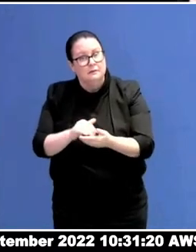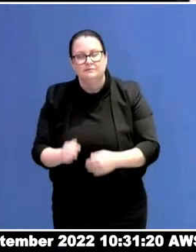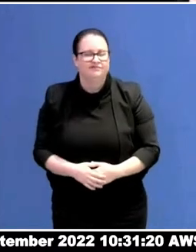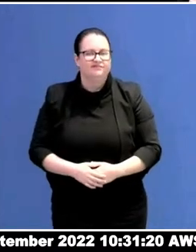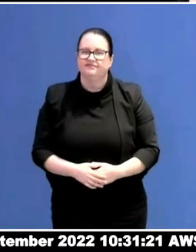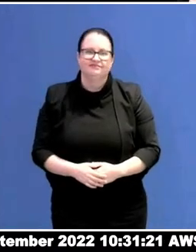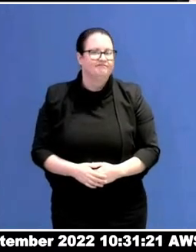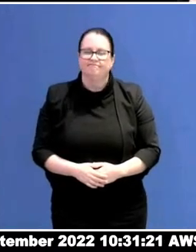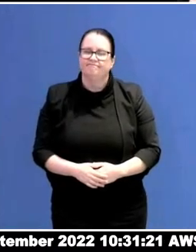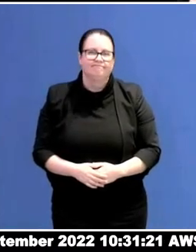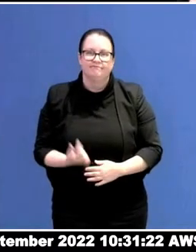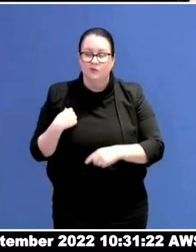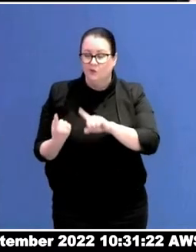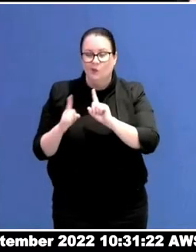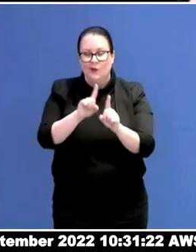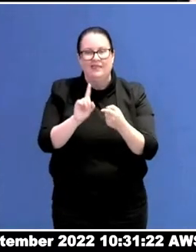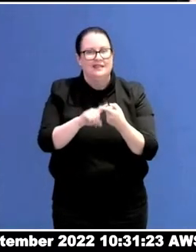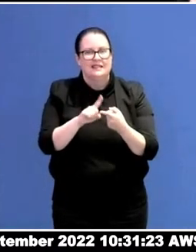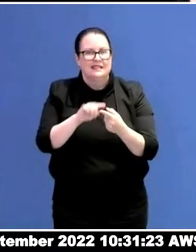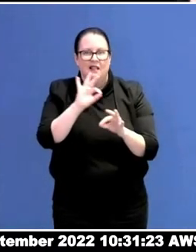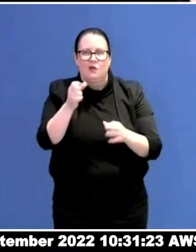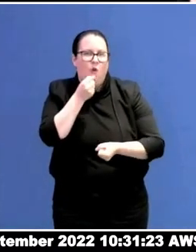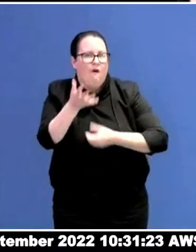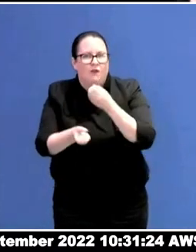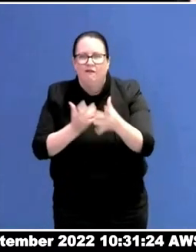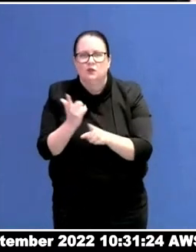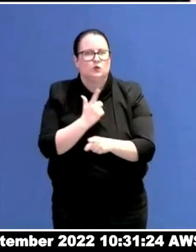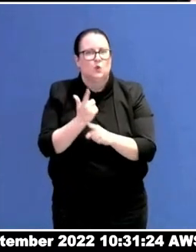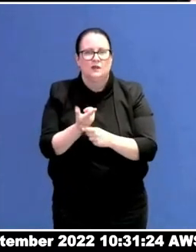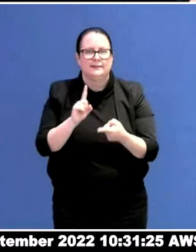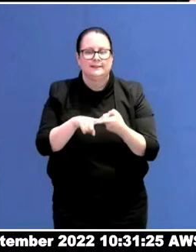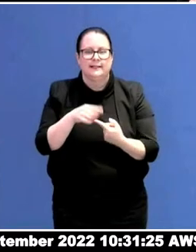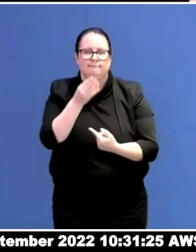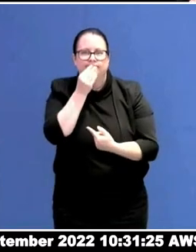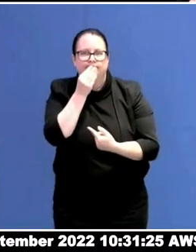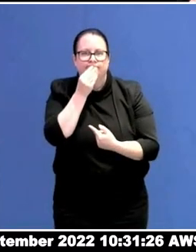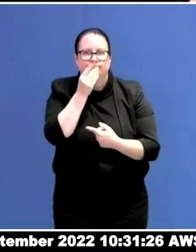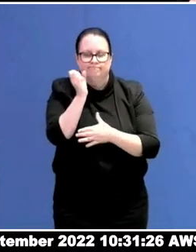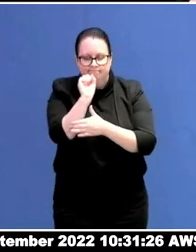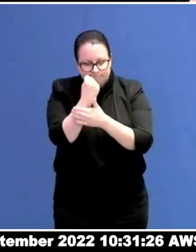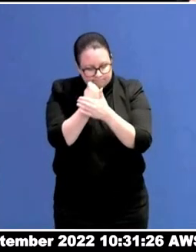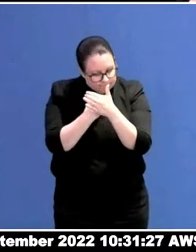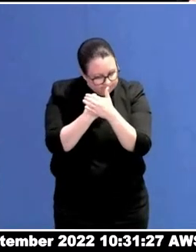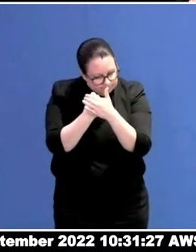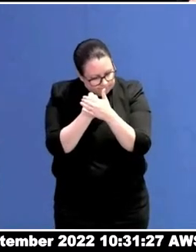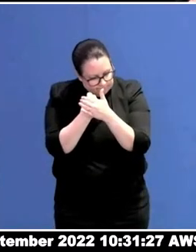No. Very little. And he just - he completely shut down and wasn't - seemed